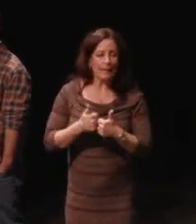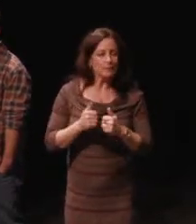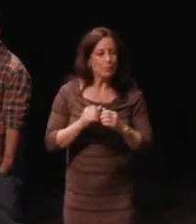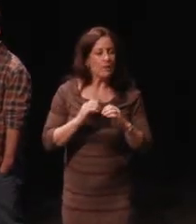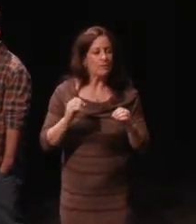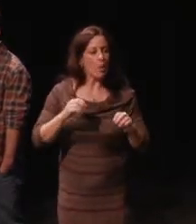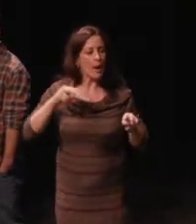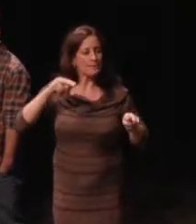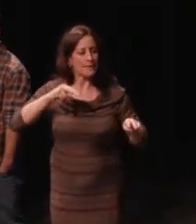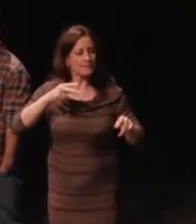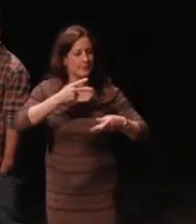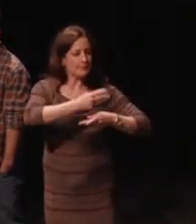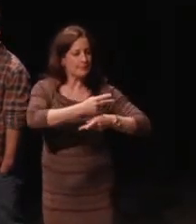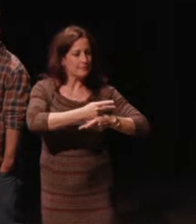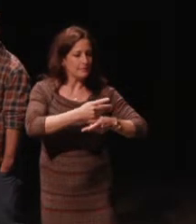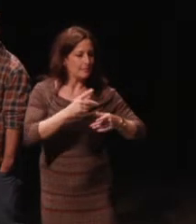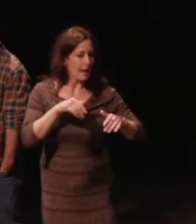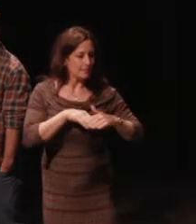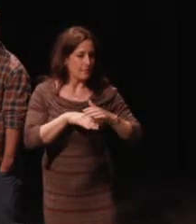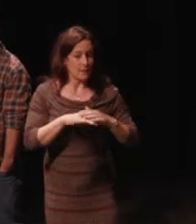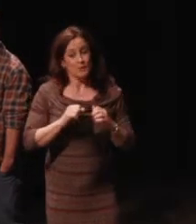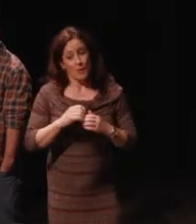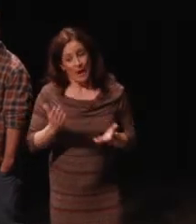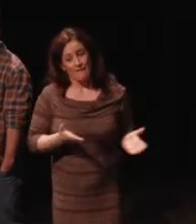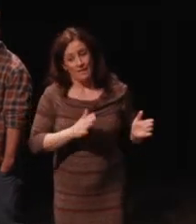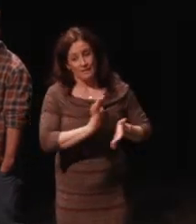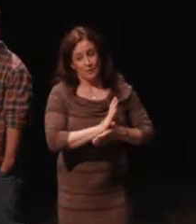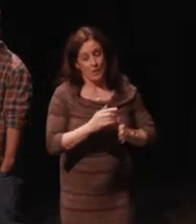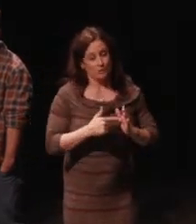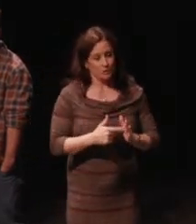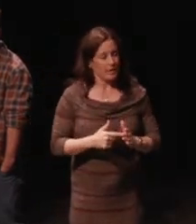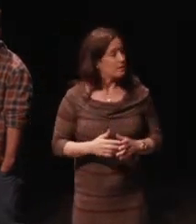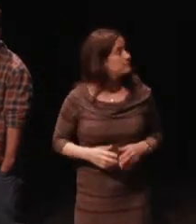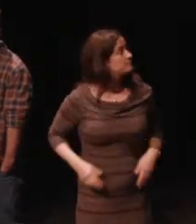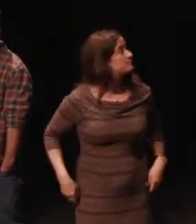And with this in mind, we have a video that we'd like to share of his play session.